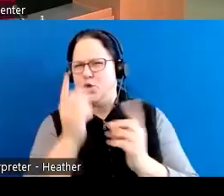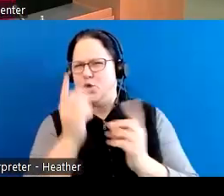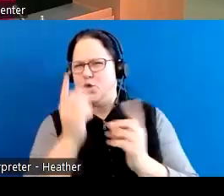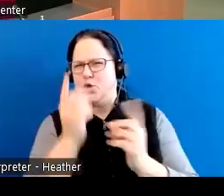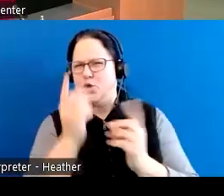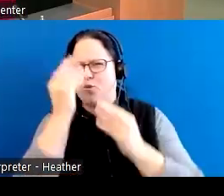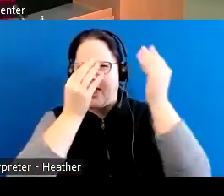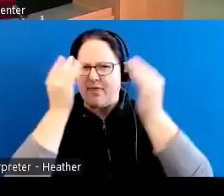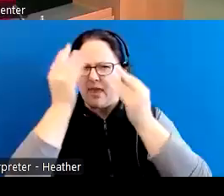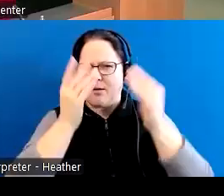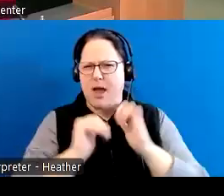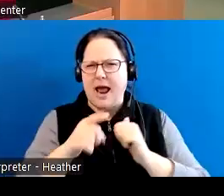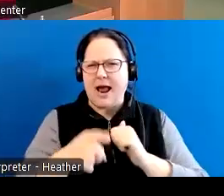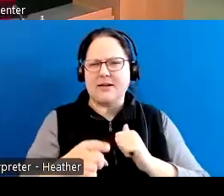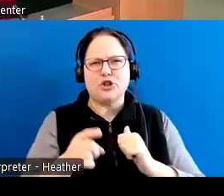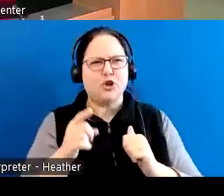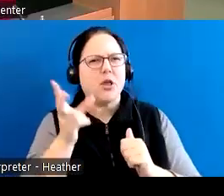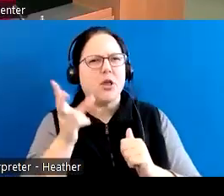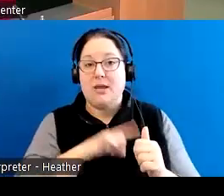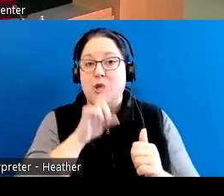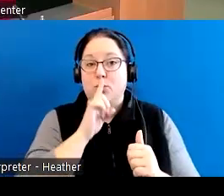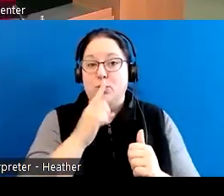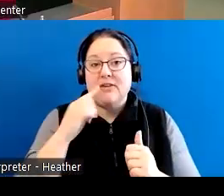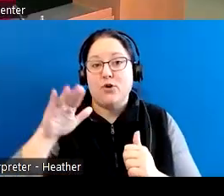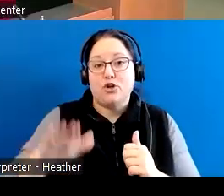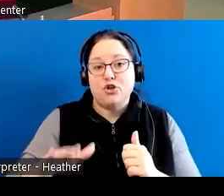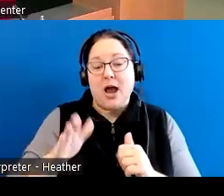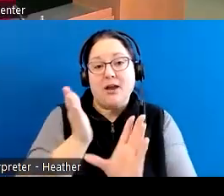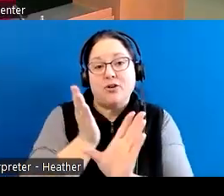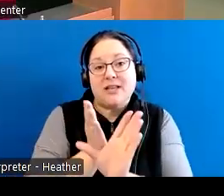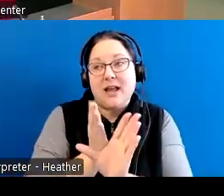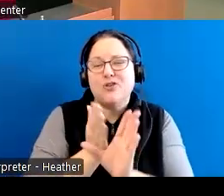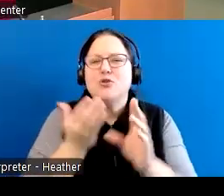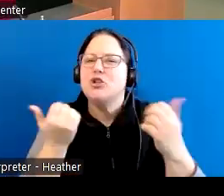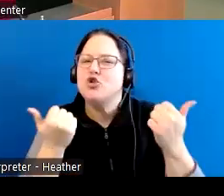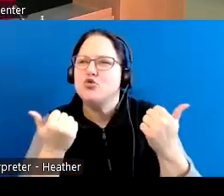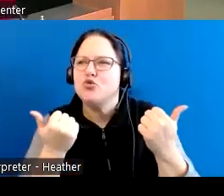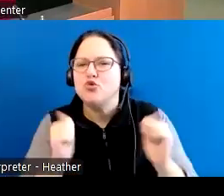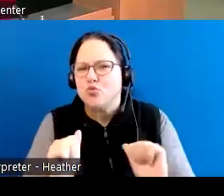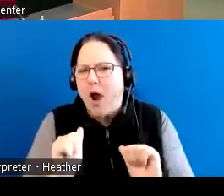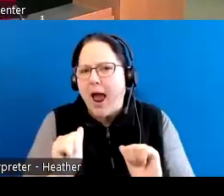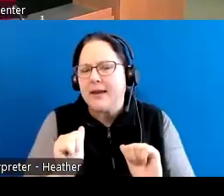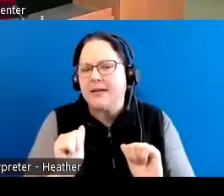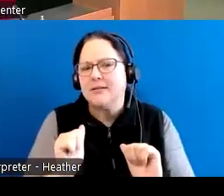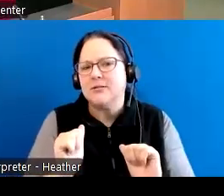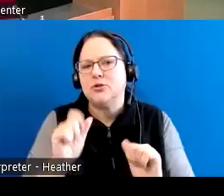we have really in child psychiatry here tried to recognize both our regional and if you will